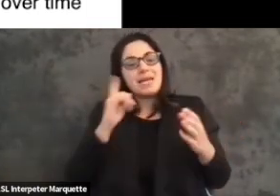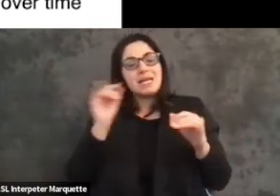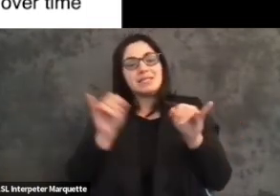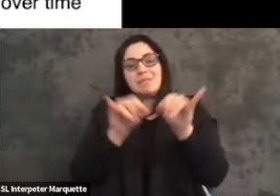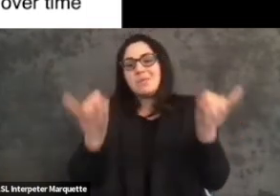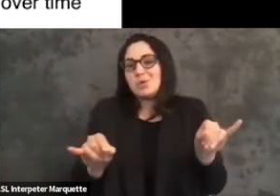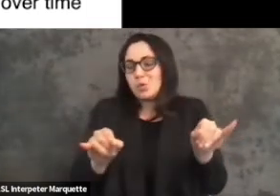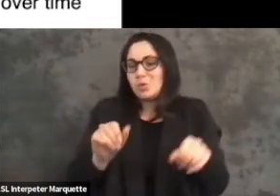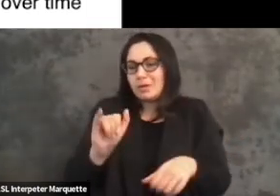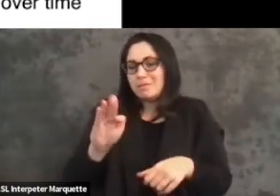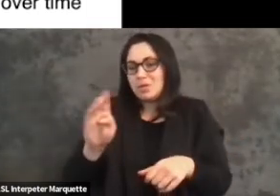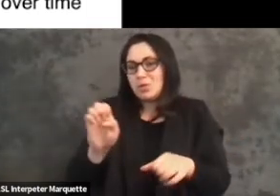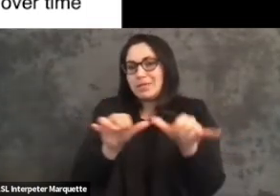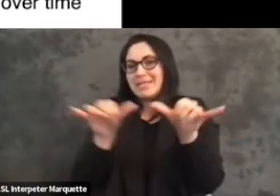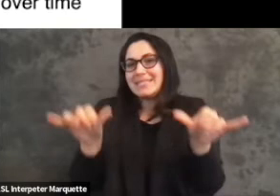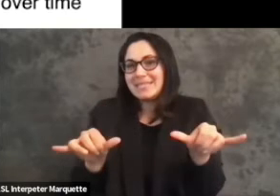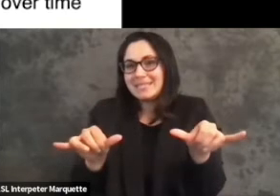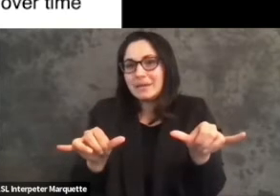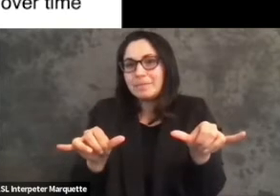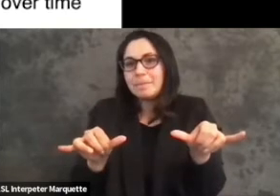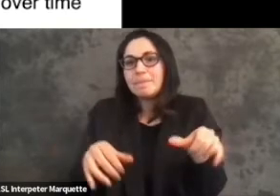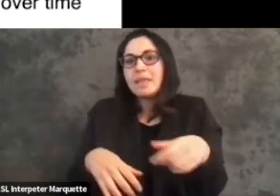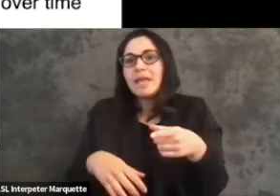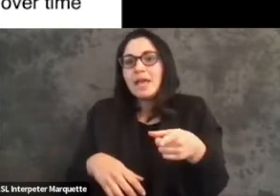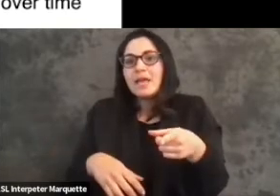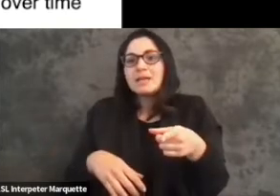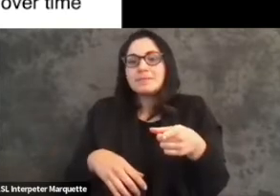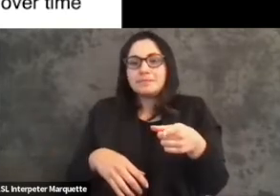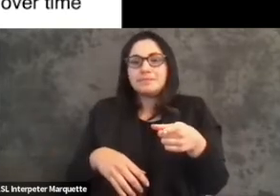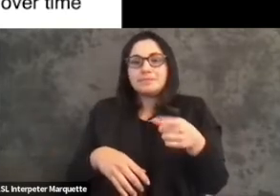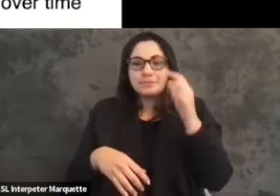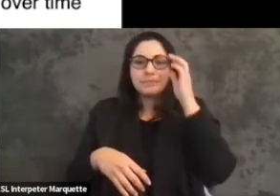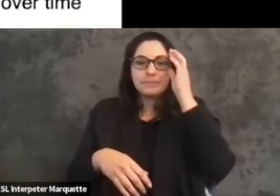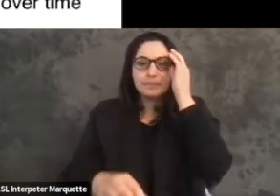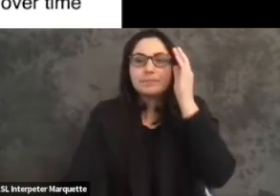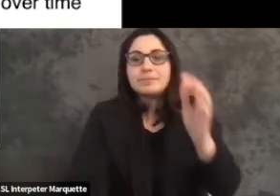necessarily mean that they're more likely to get a COVID infection. Because immunity